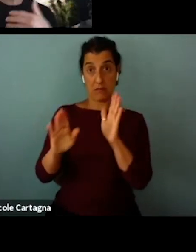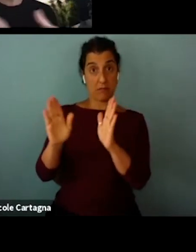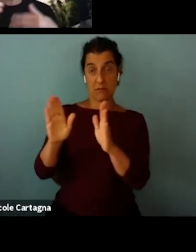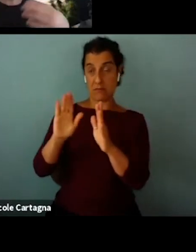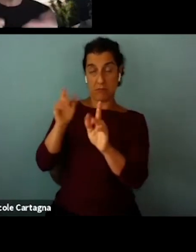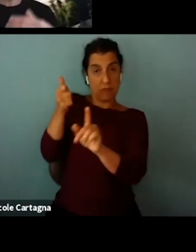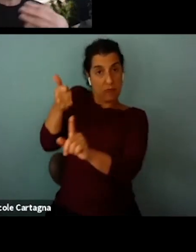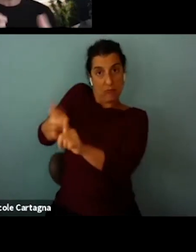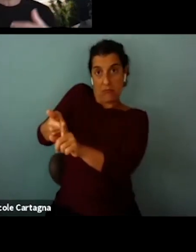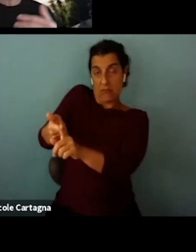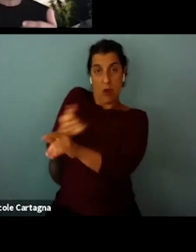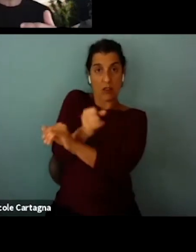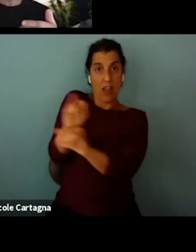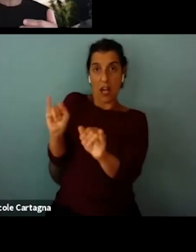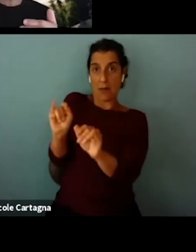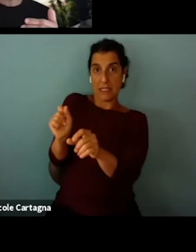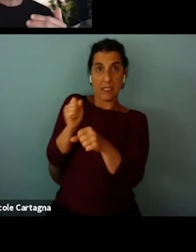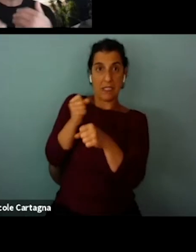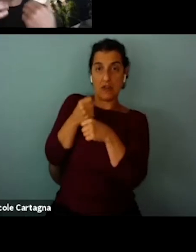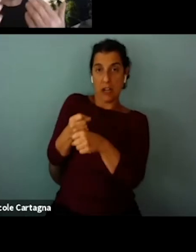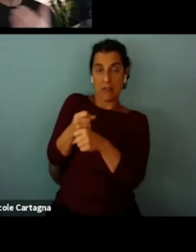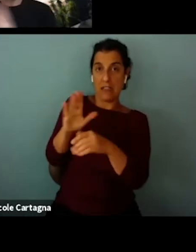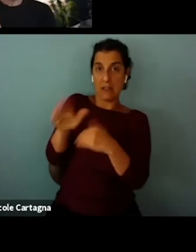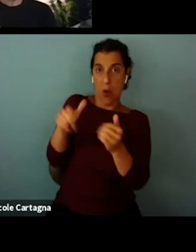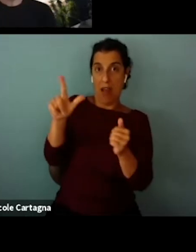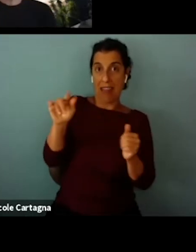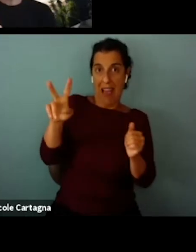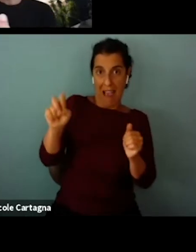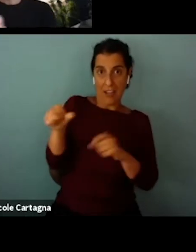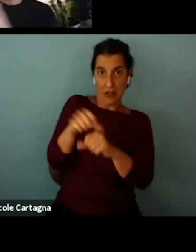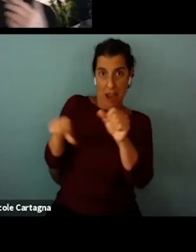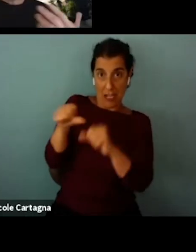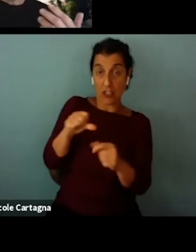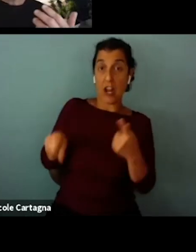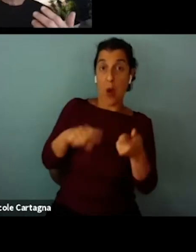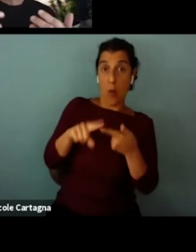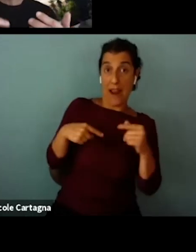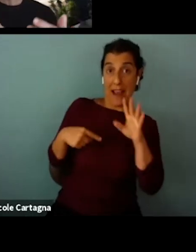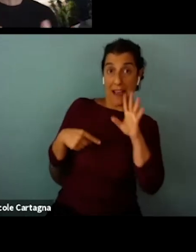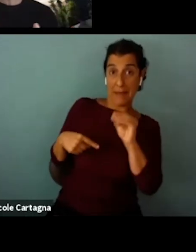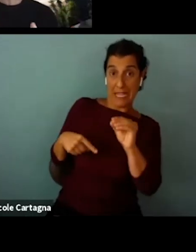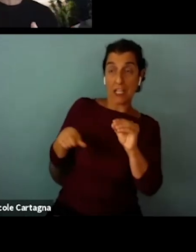it's all a live interaction so when i speak she'll be paying attention to me